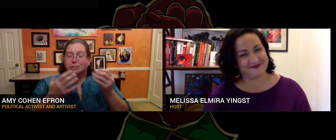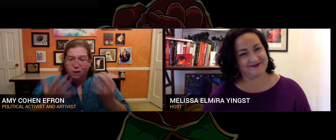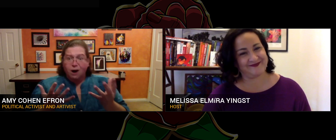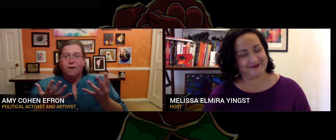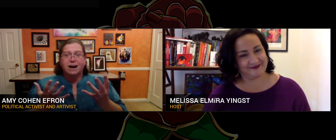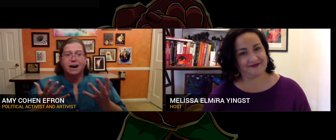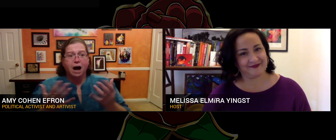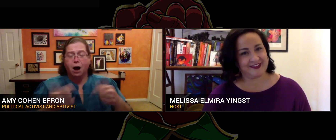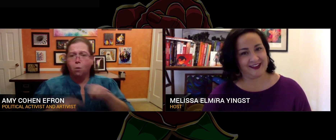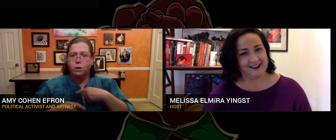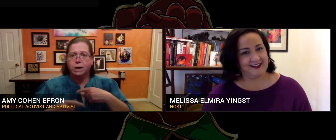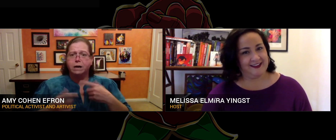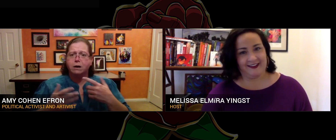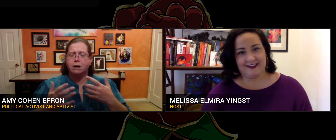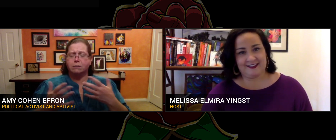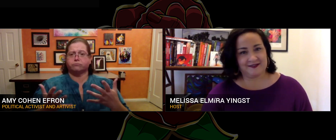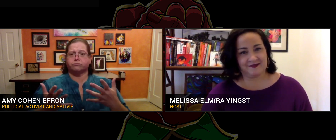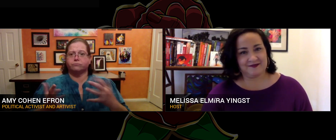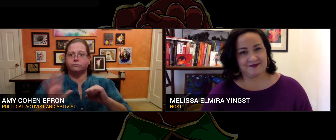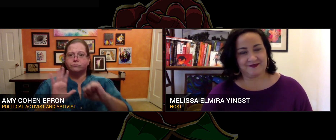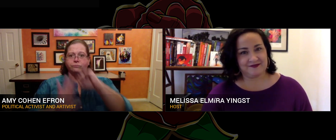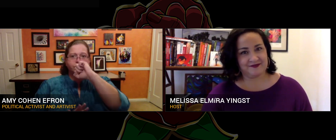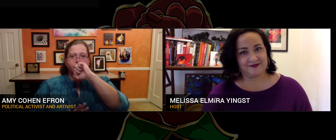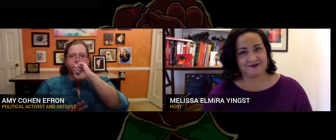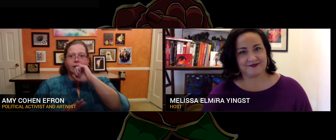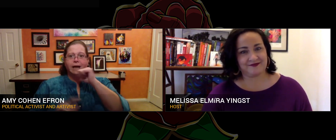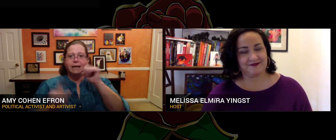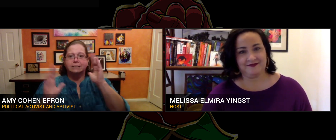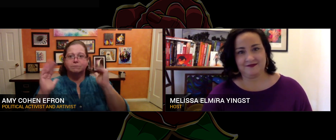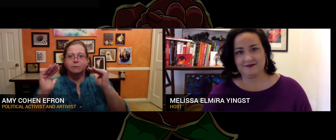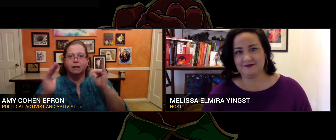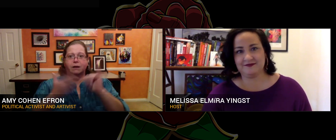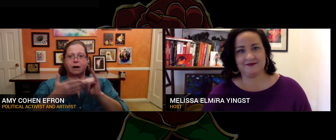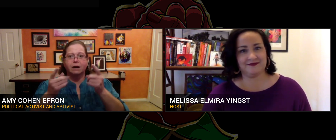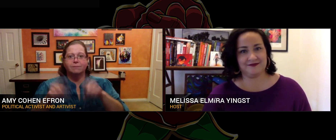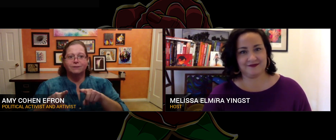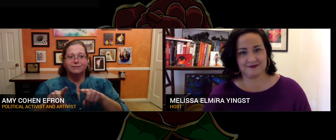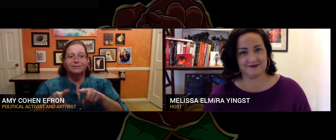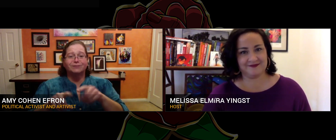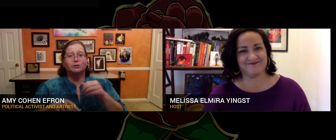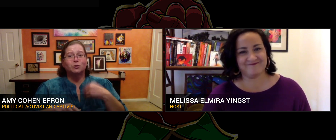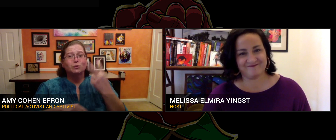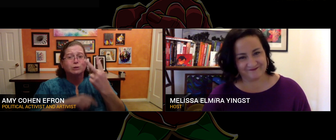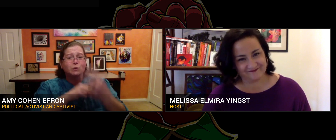So we were faced with thiscrisis and we didn't expect that to happen.